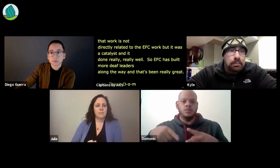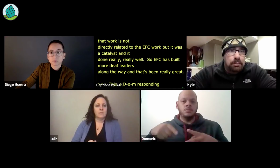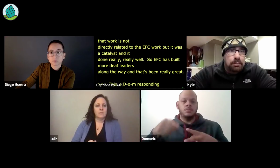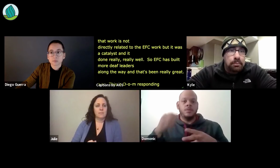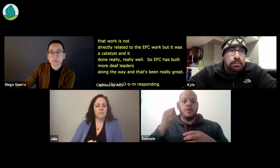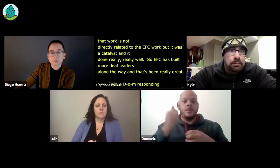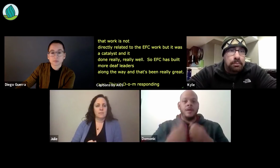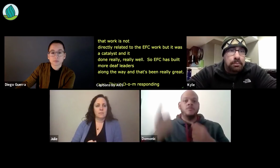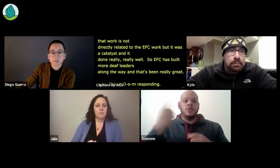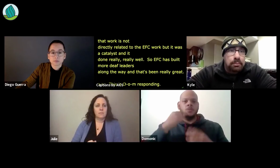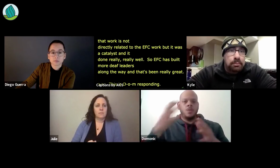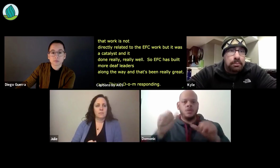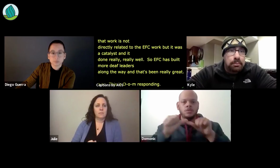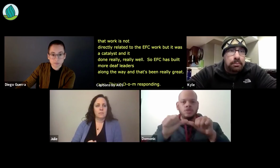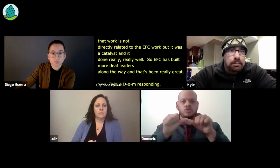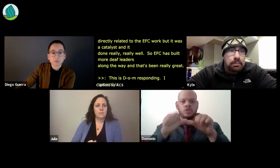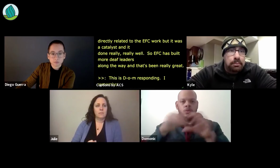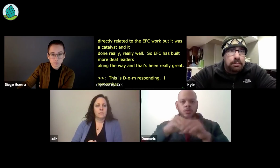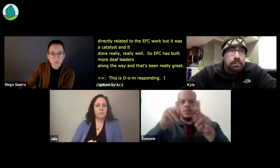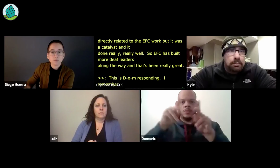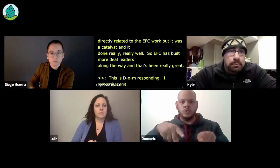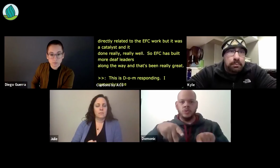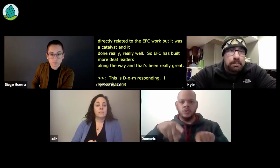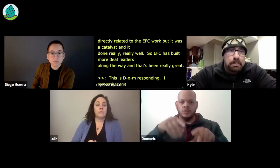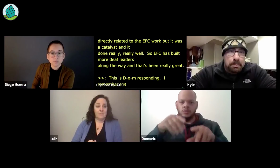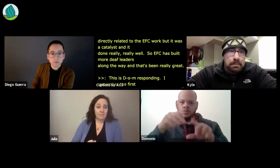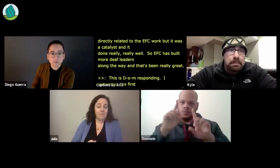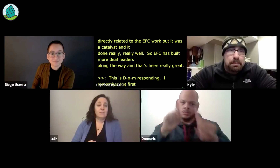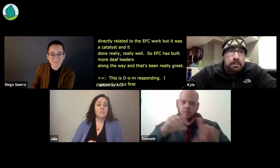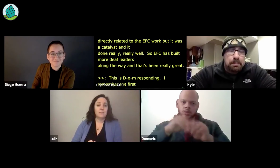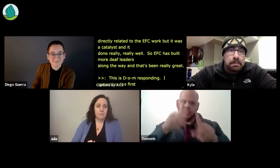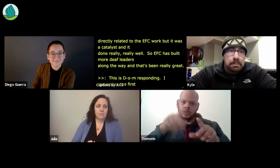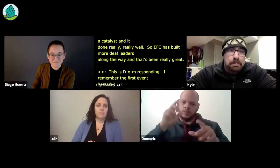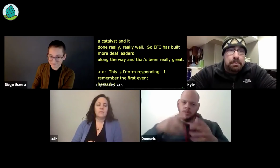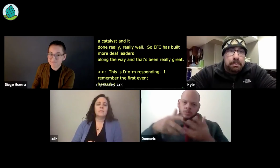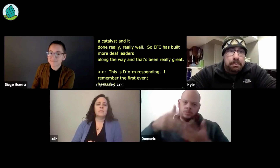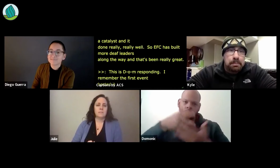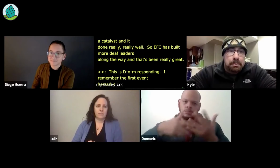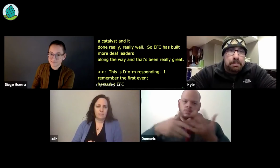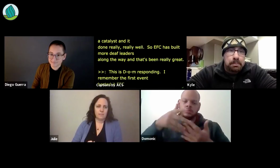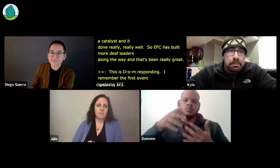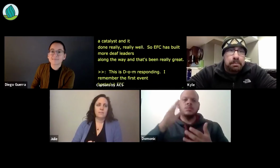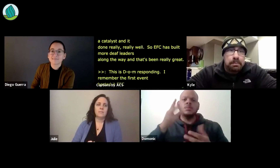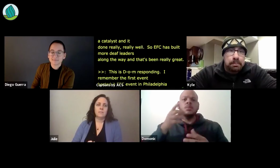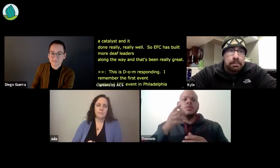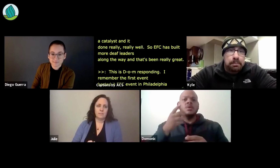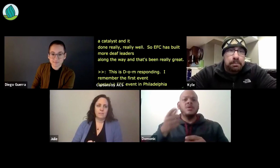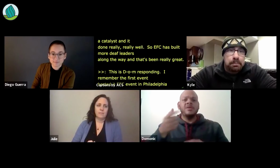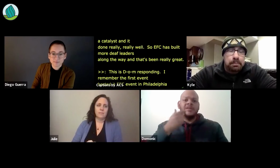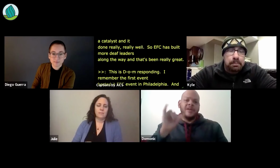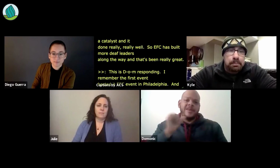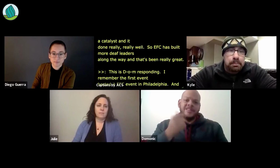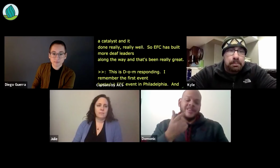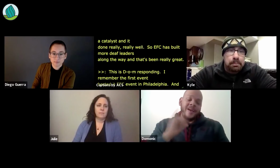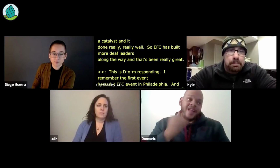And at the second event, everyone had warmed up. The first one served like an ice breaker, and the second one, people were looking forward to it.